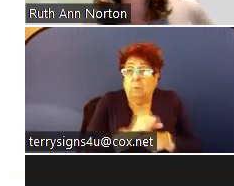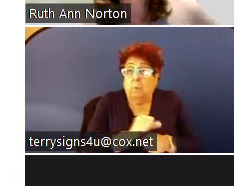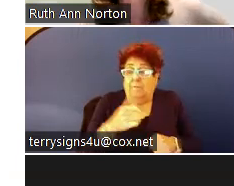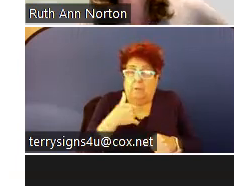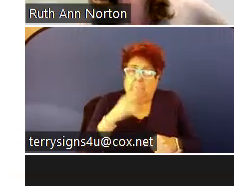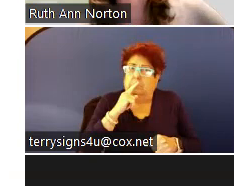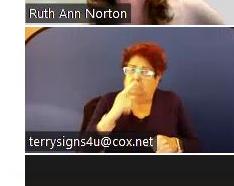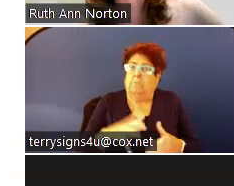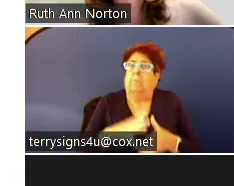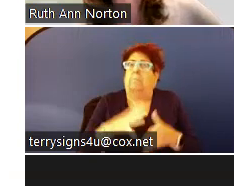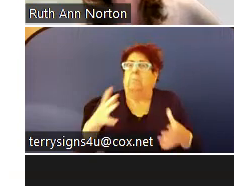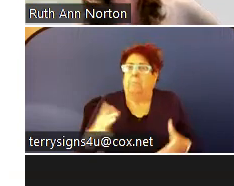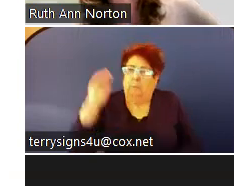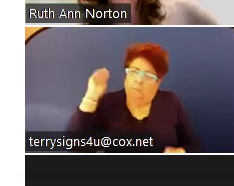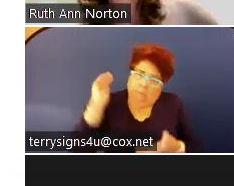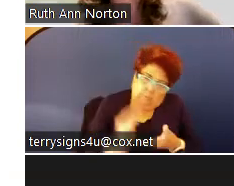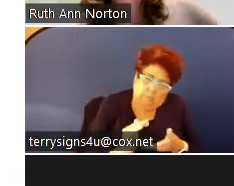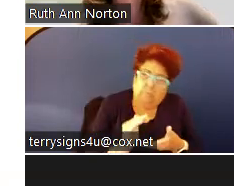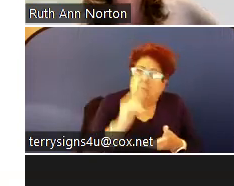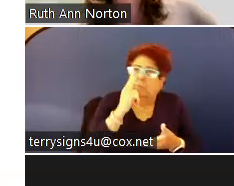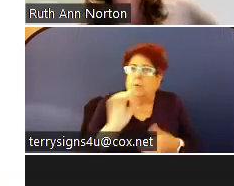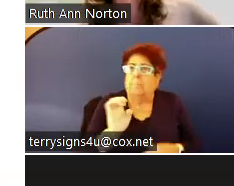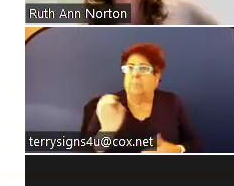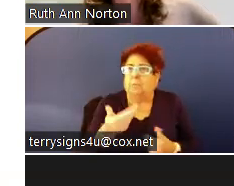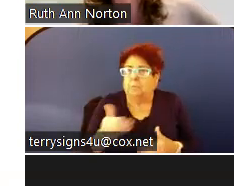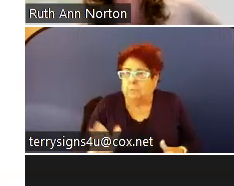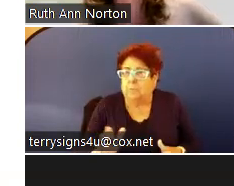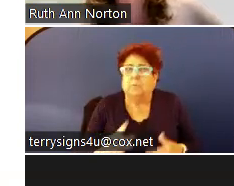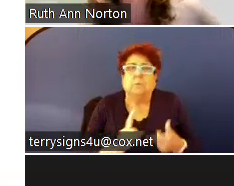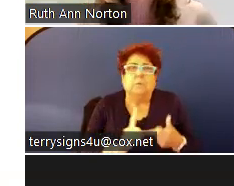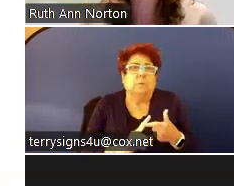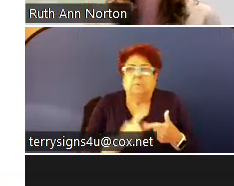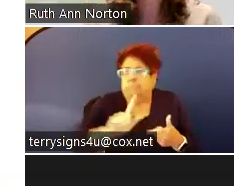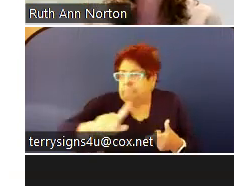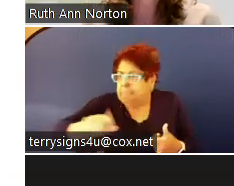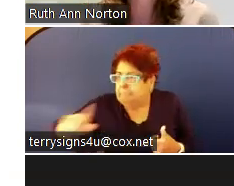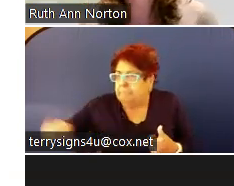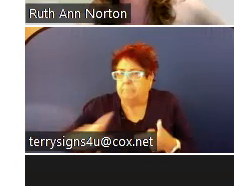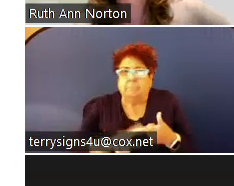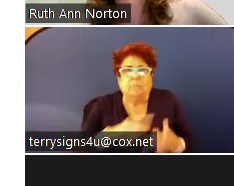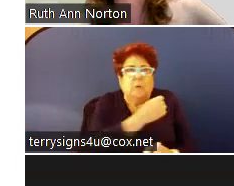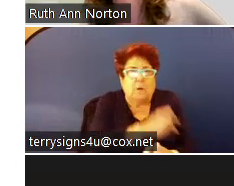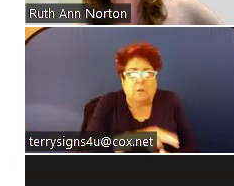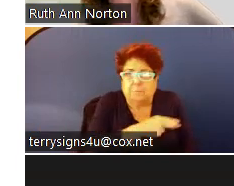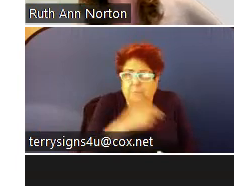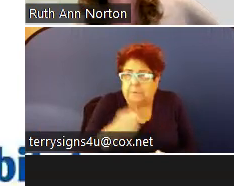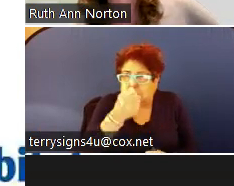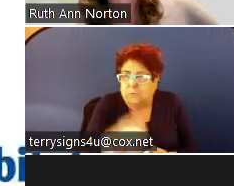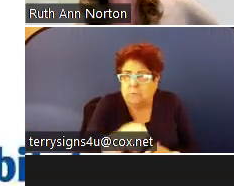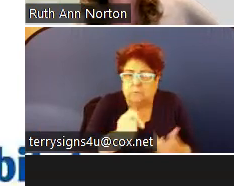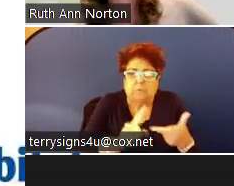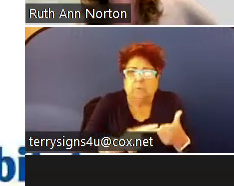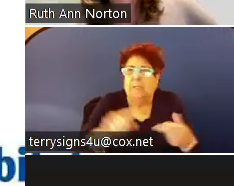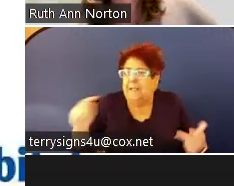in the emergency visits, hospitalizations, and injury. If you want to go to the next slide.